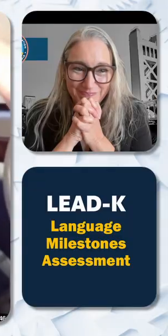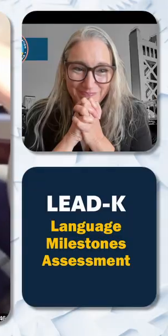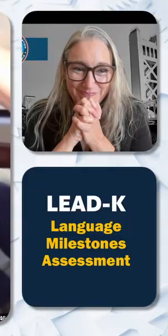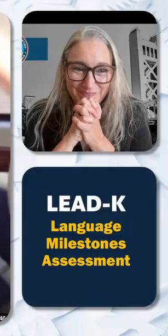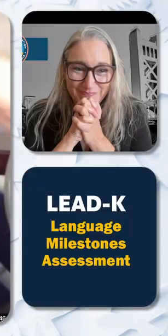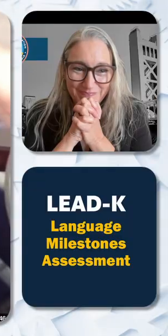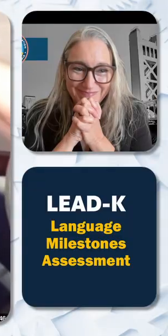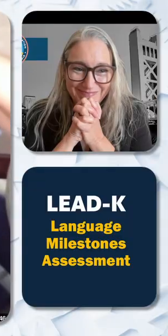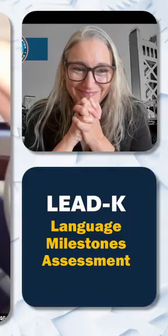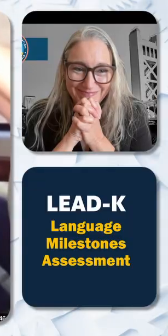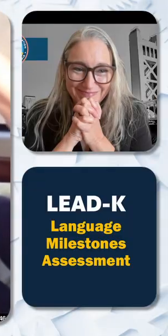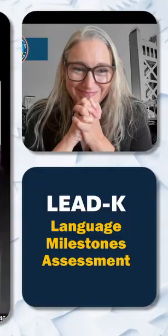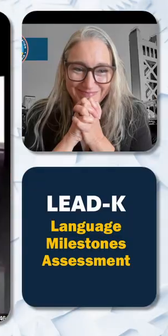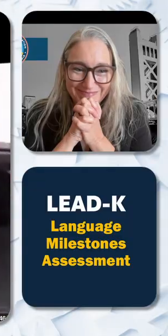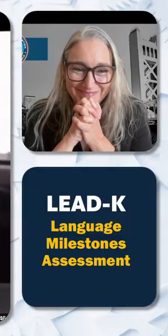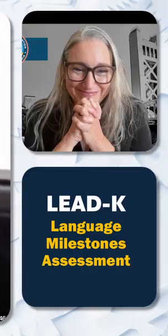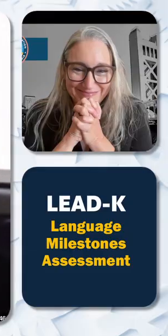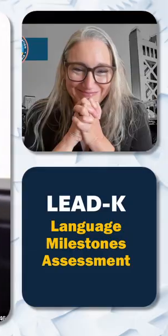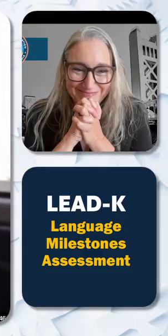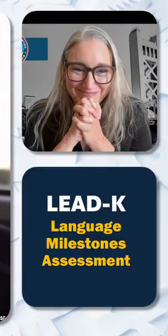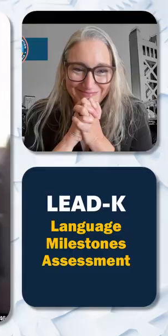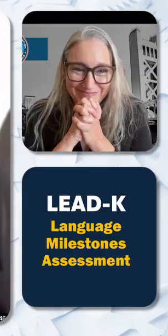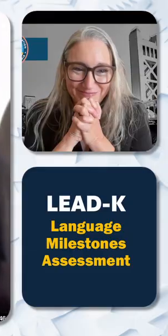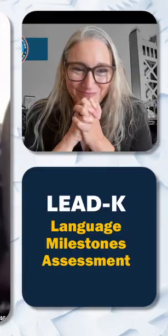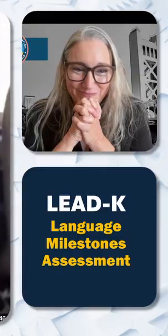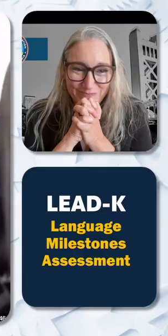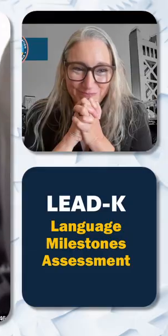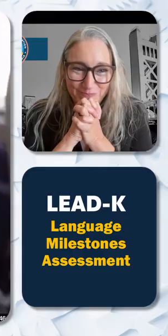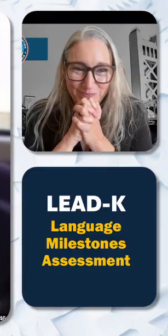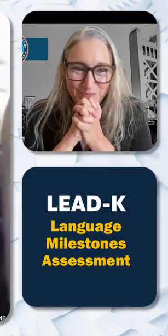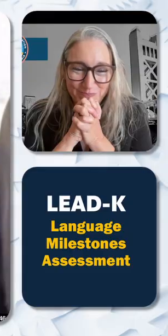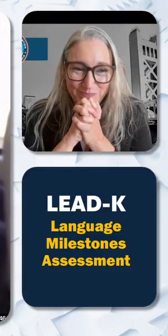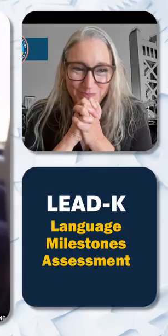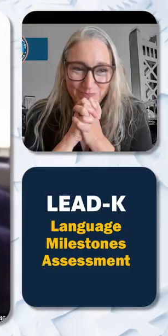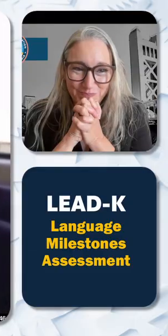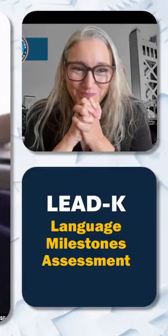In the next scene, the car is in motion. Tian: "Soon," and "Hey,